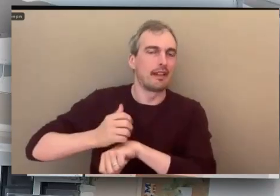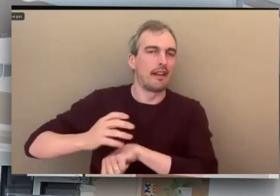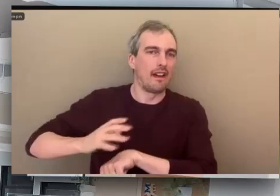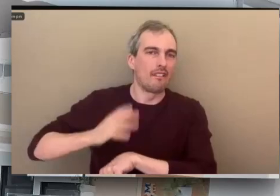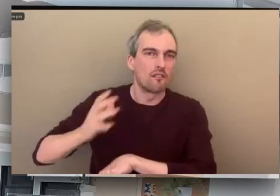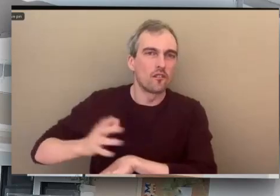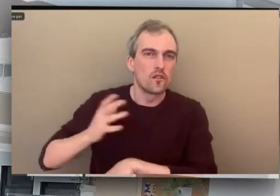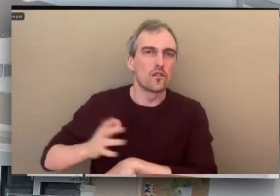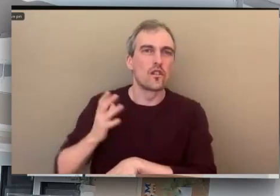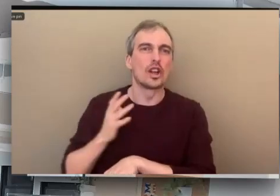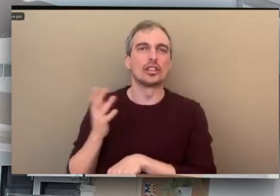Or something else?